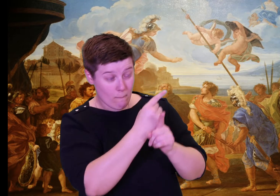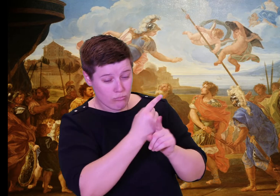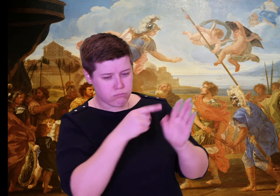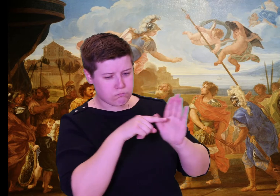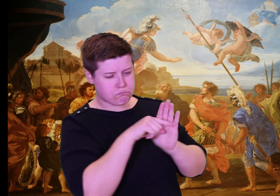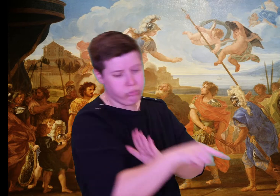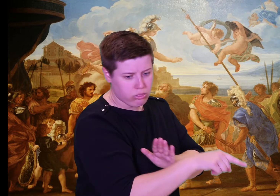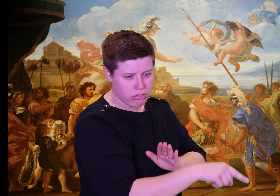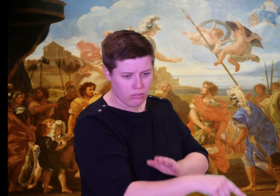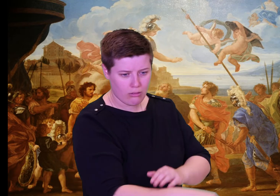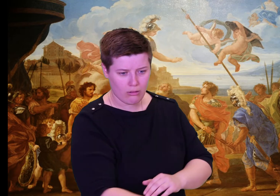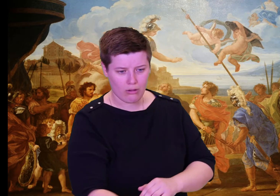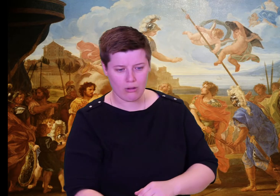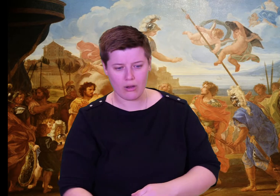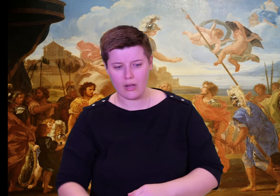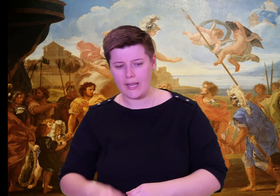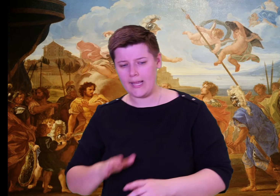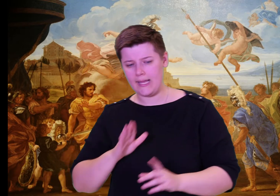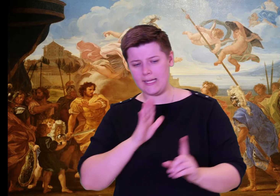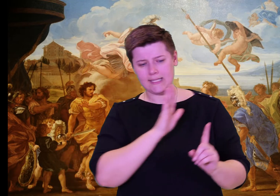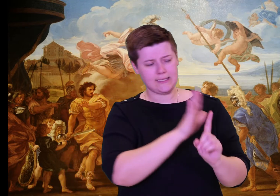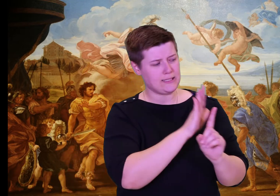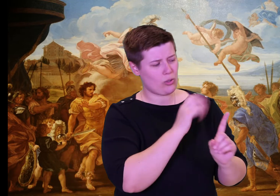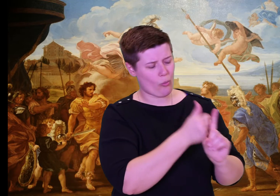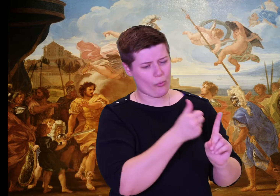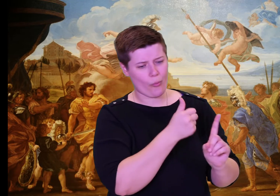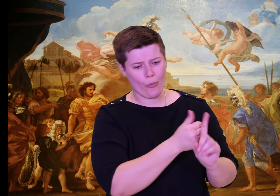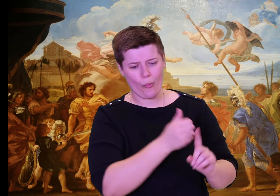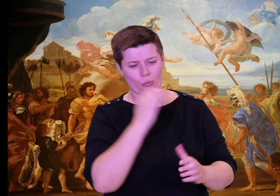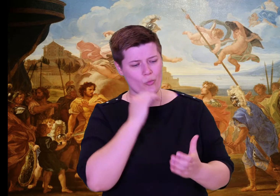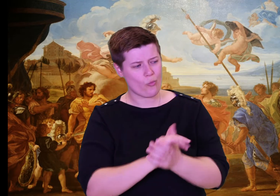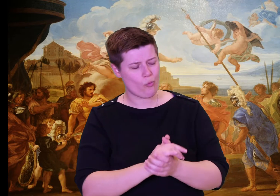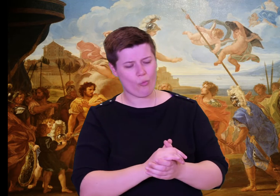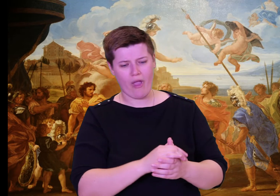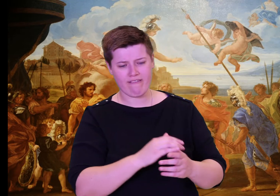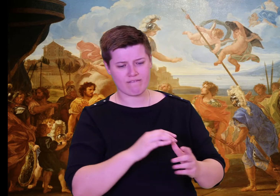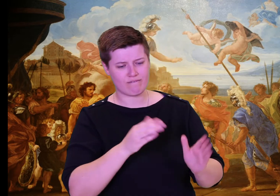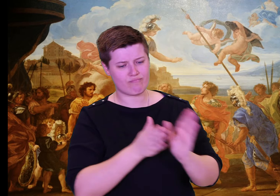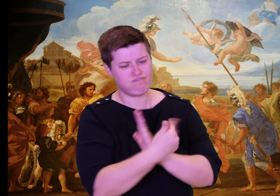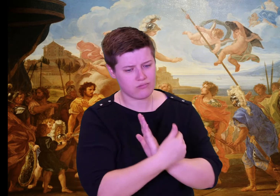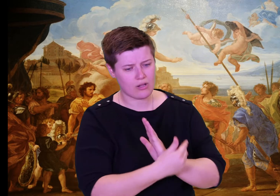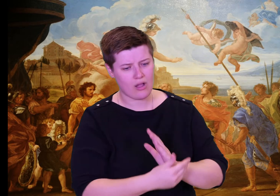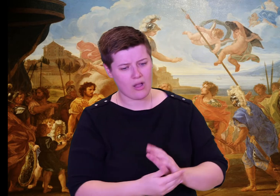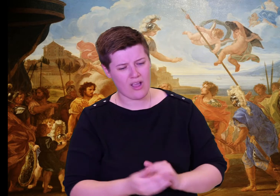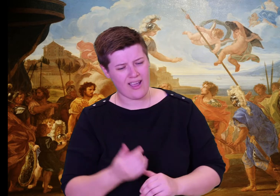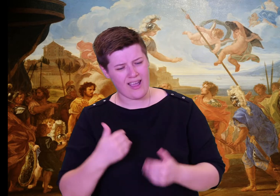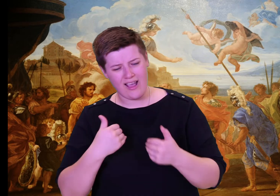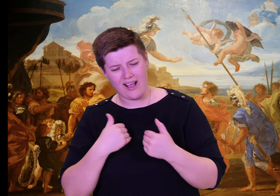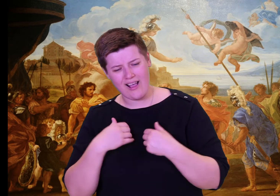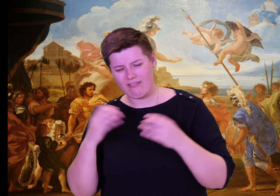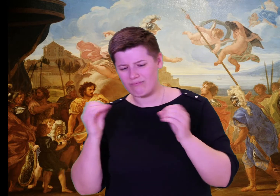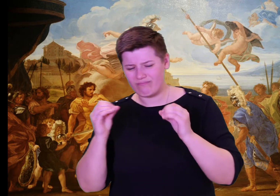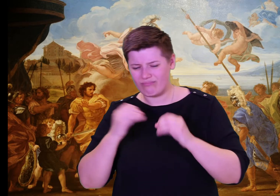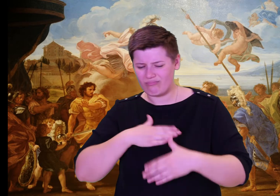But while I wandered there accumulating wealth, someone crept in and killed my brother;